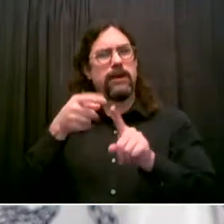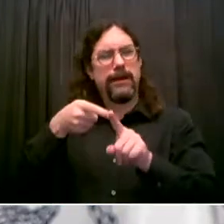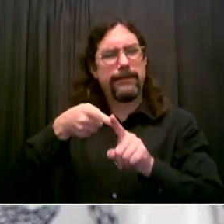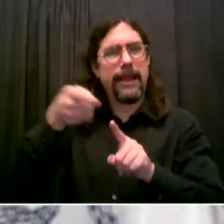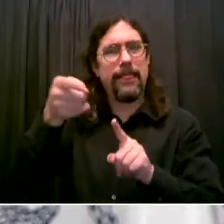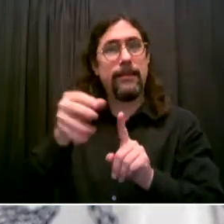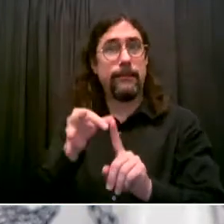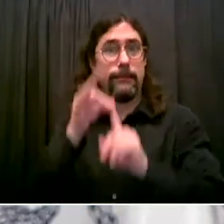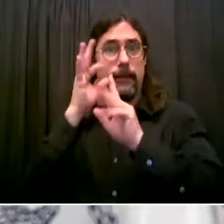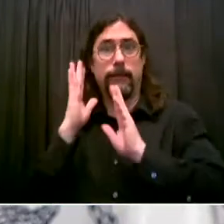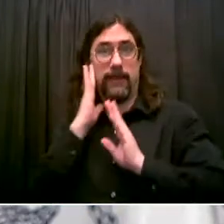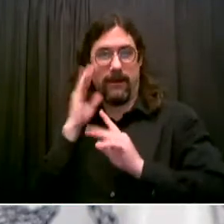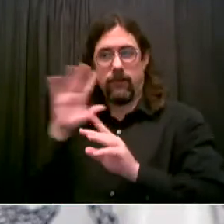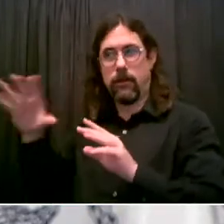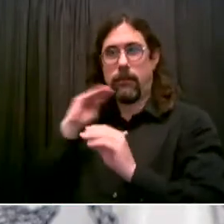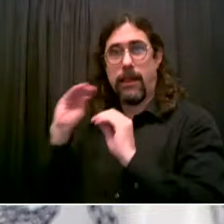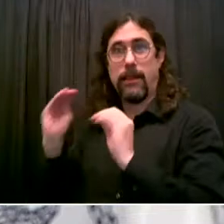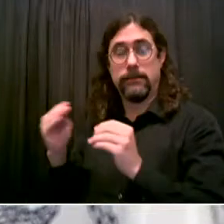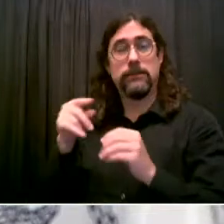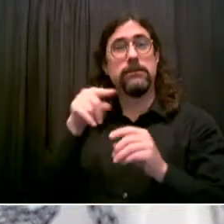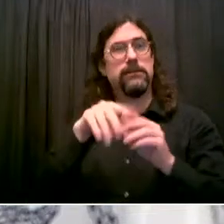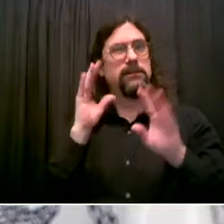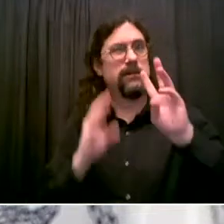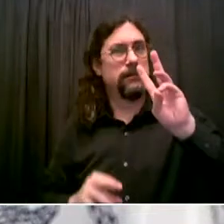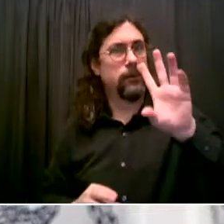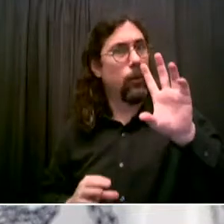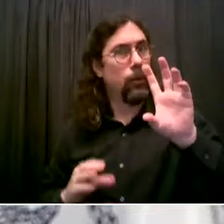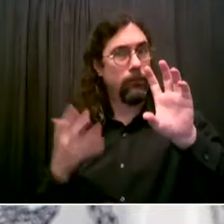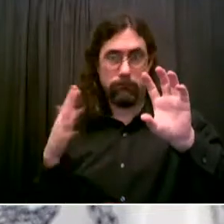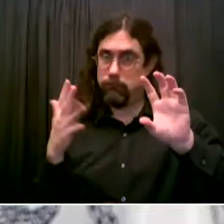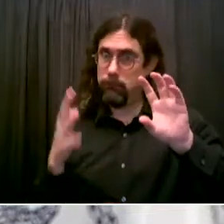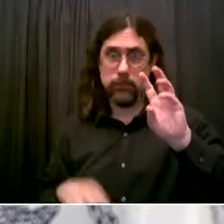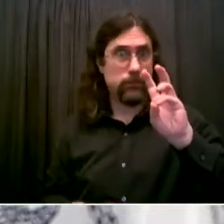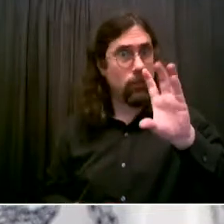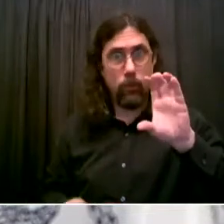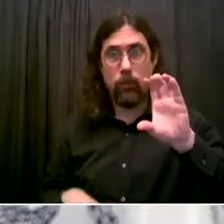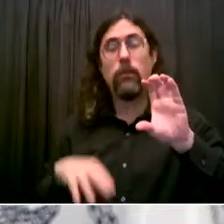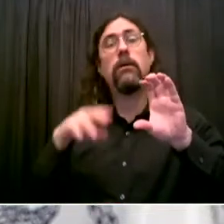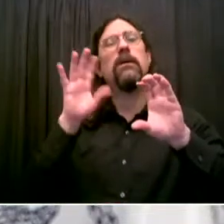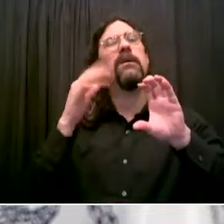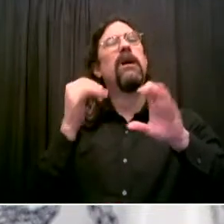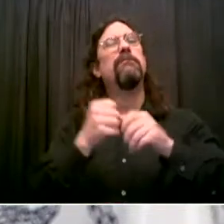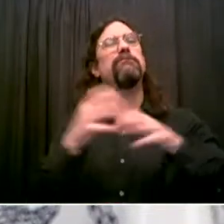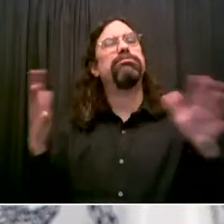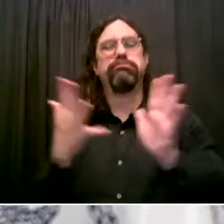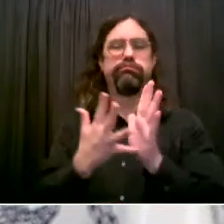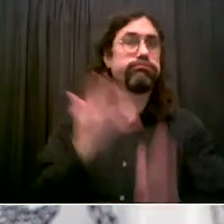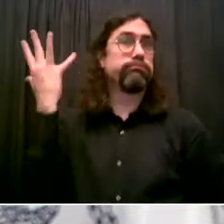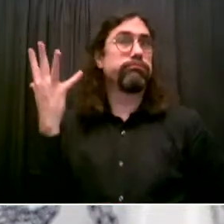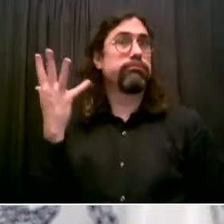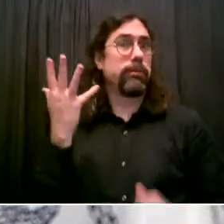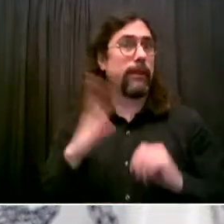HAVE TRIPLED THE NUMBER AND HAVE MORE BEDS MAKING A DIRECT IMPACT. IT LETS PEOPLE COME IN RIGHT